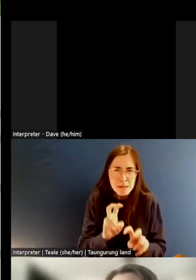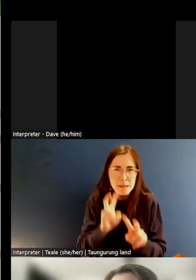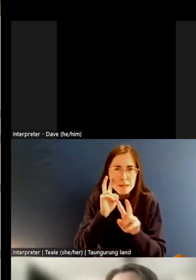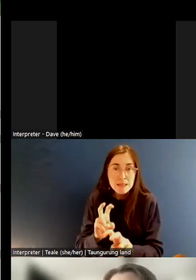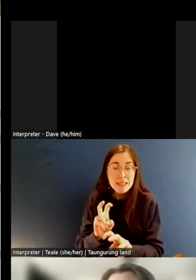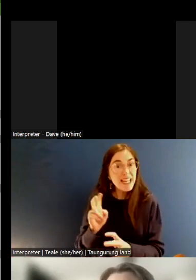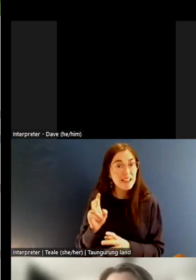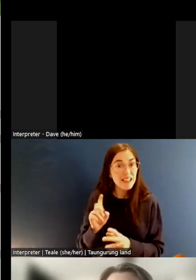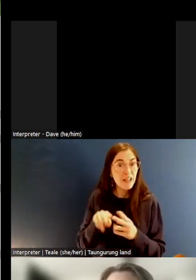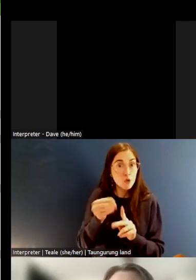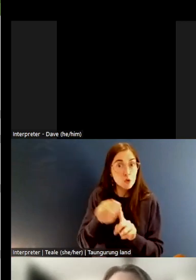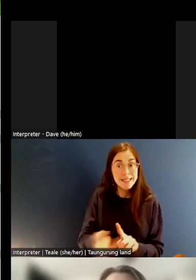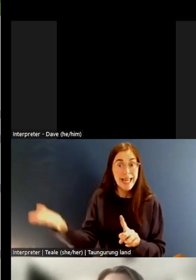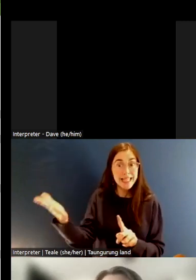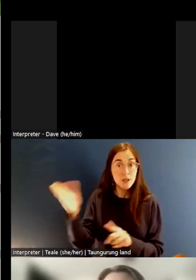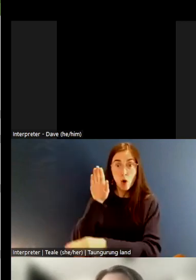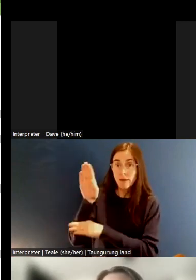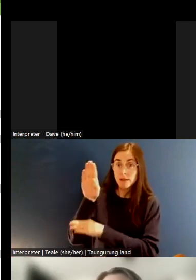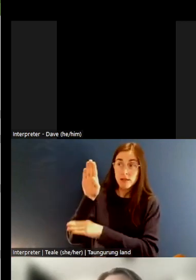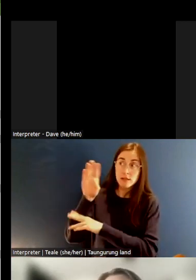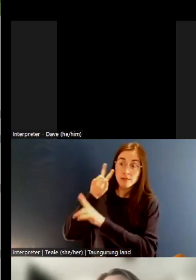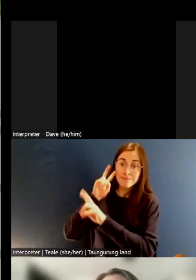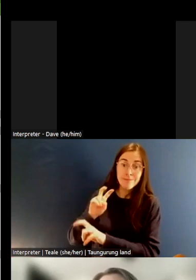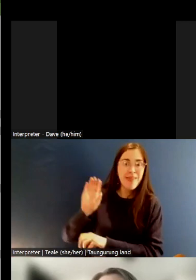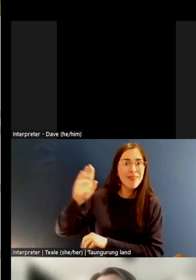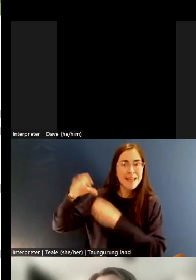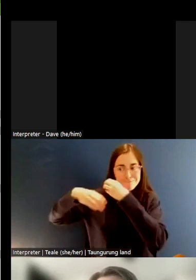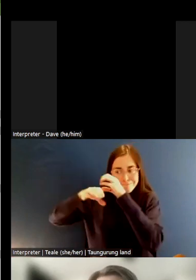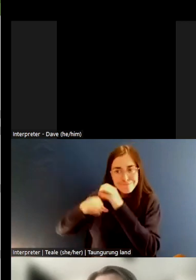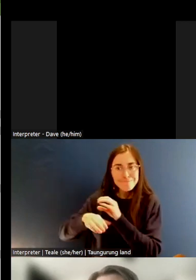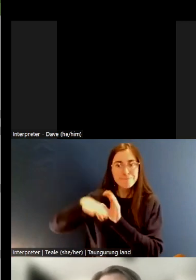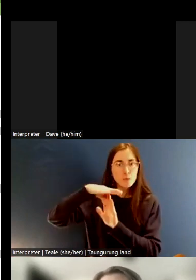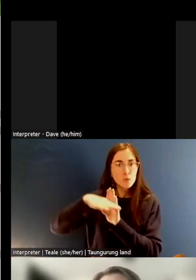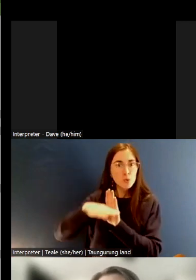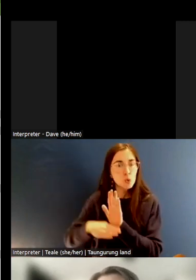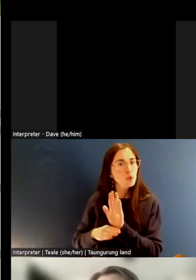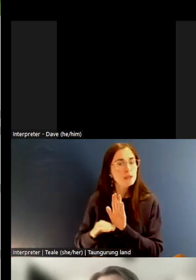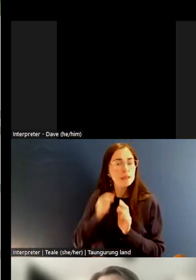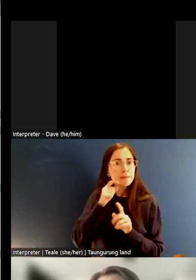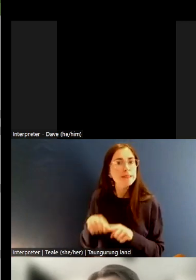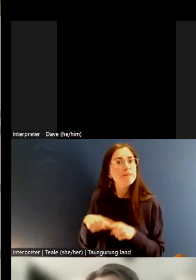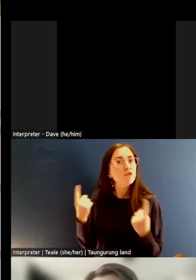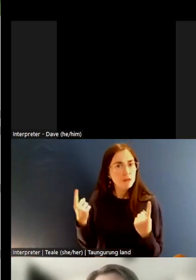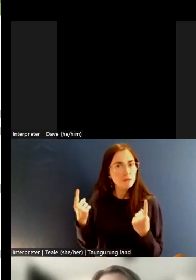sometimes the rules around what is reported and what is tested by laboratories can be different,